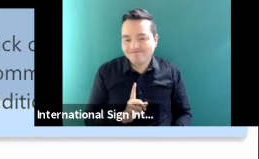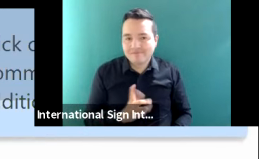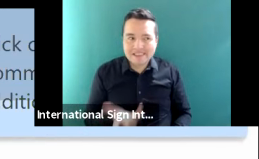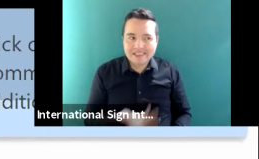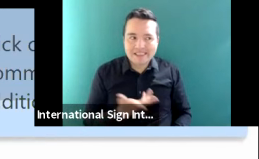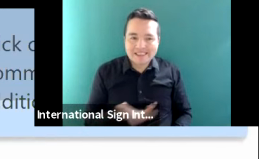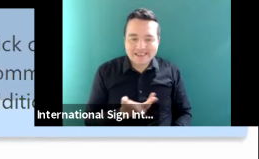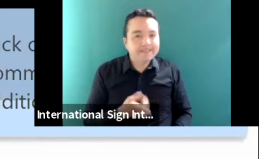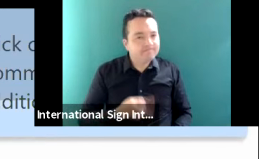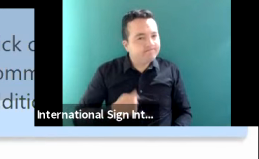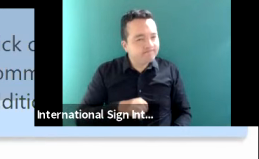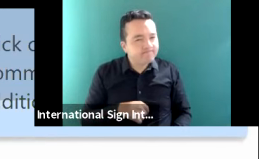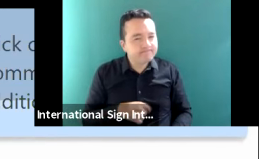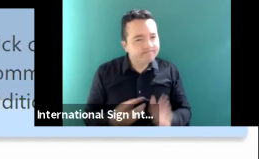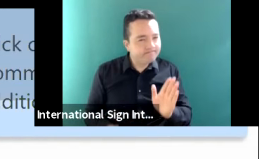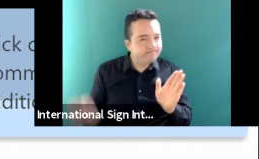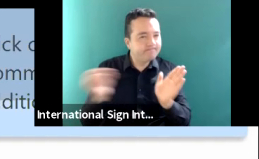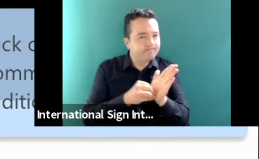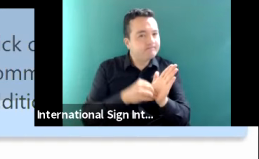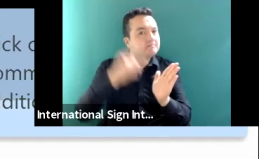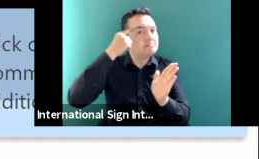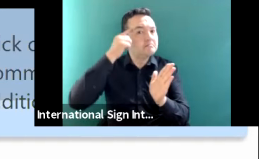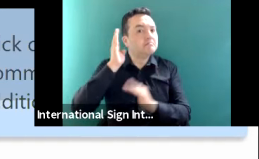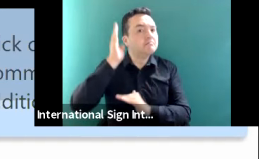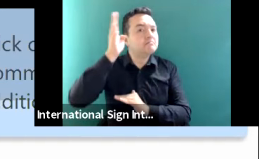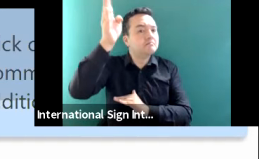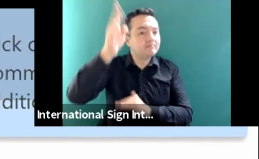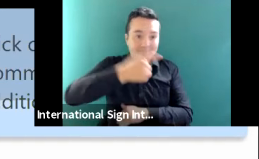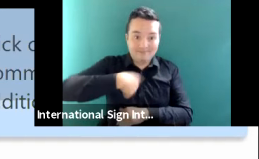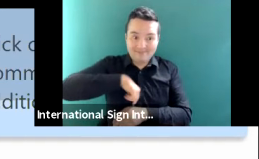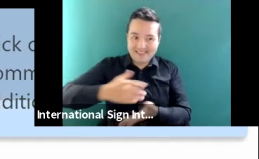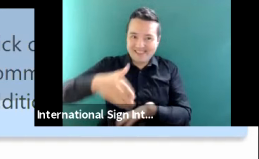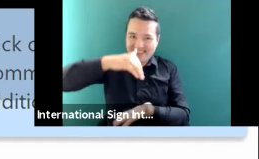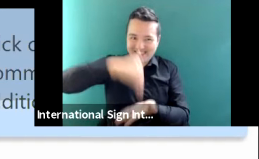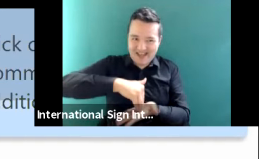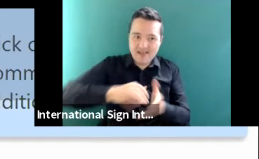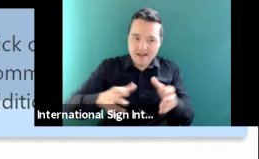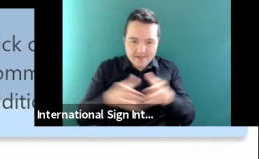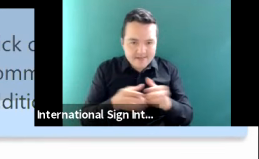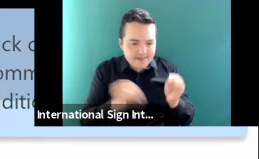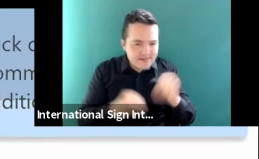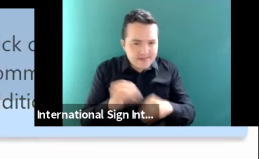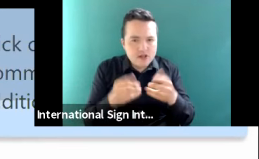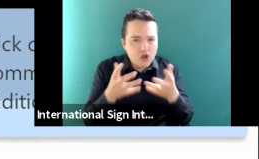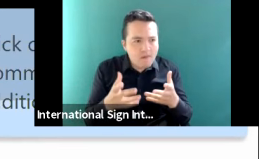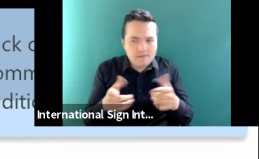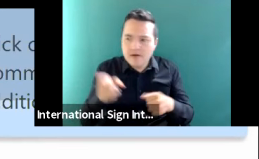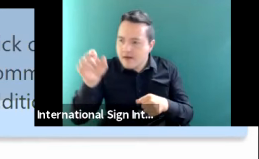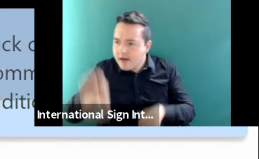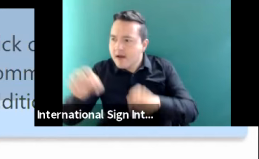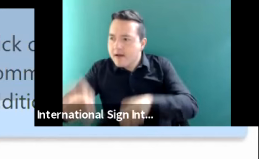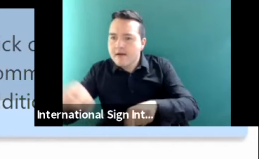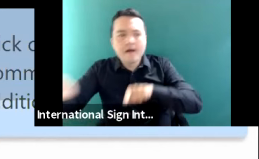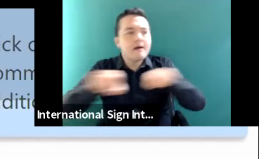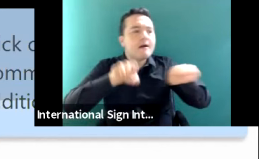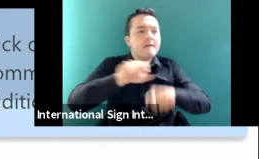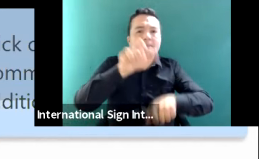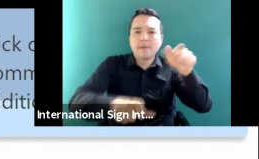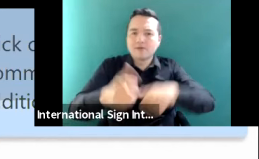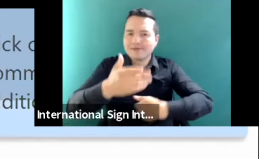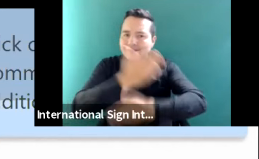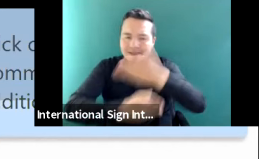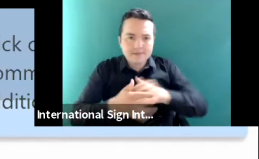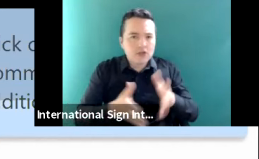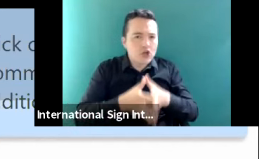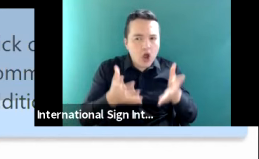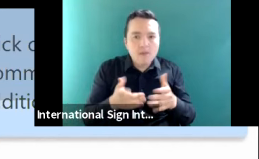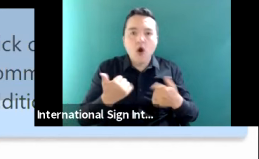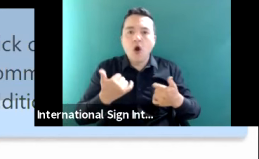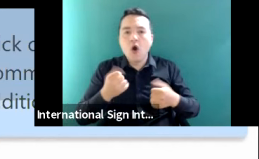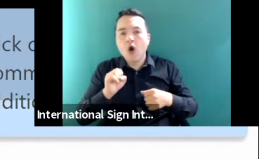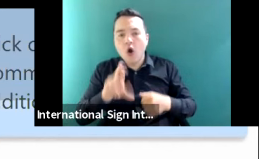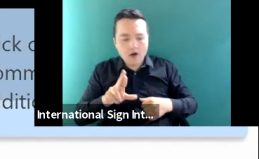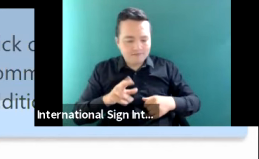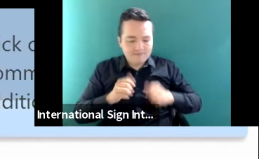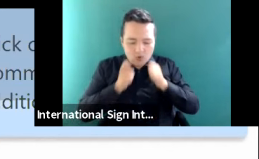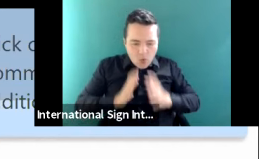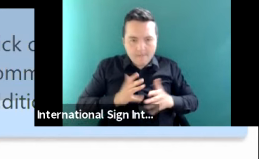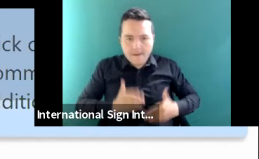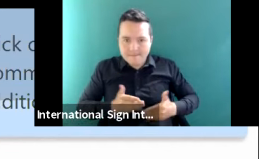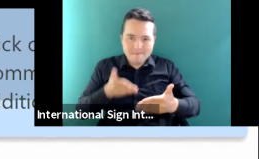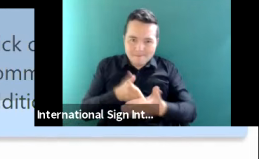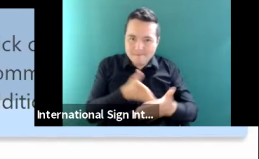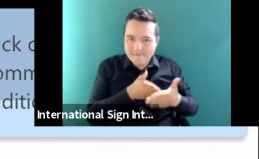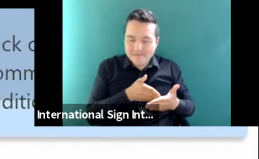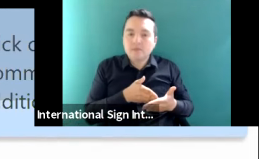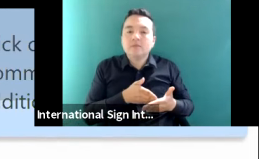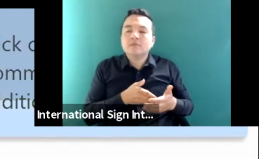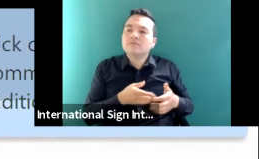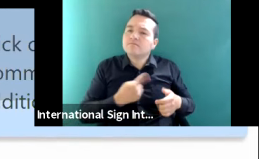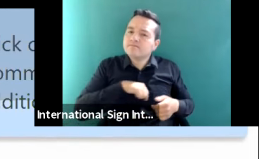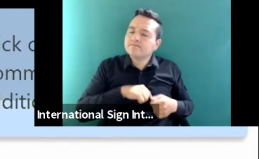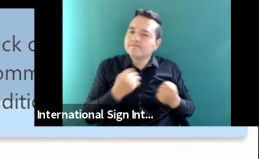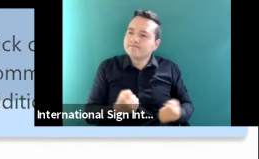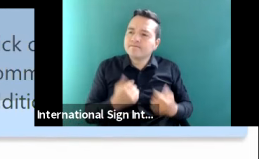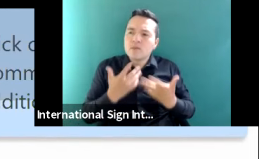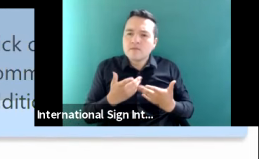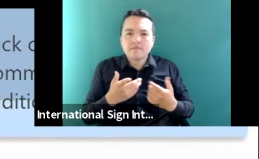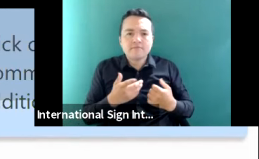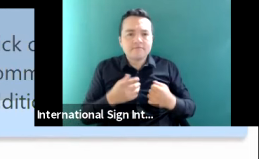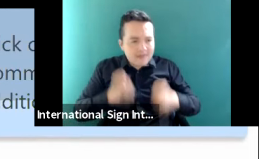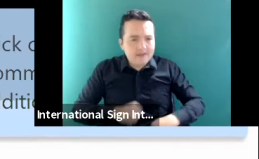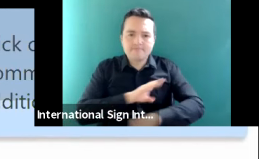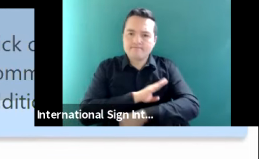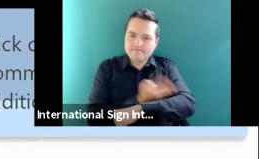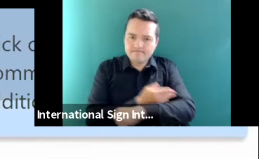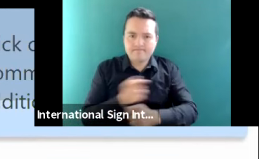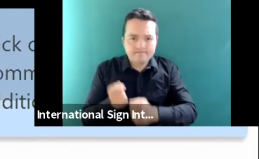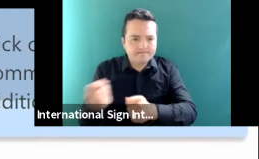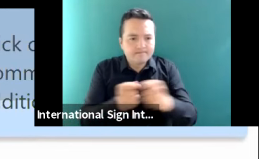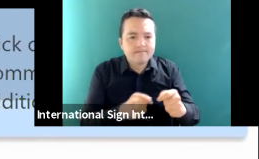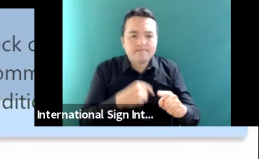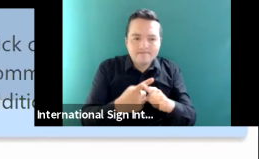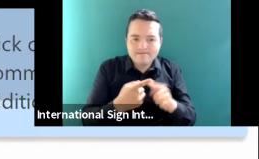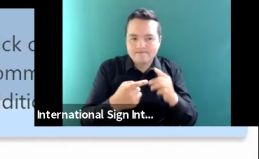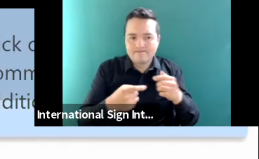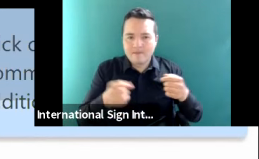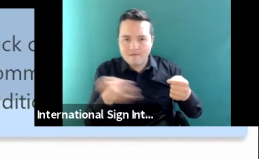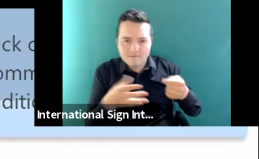Unfortunately, the Arabic language doesn't have the – is not in a lucky position to have all of this.